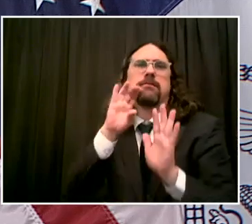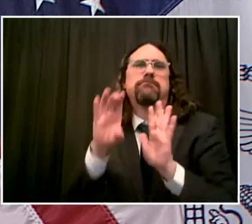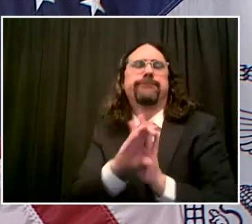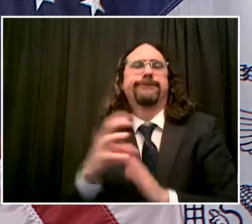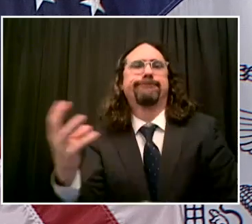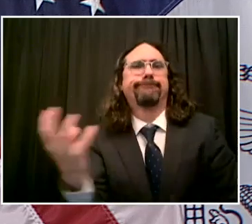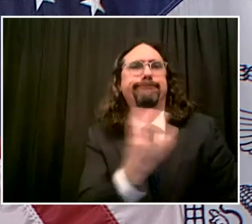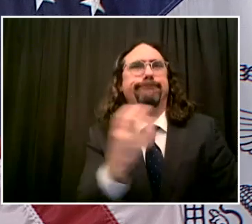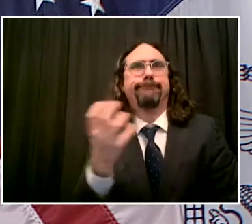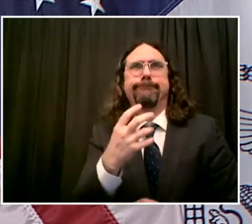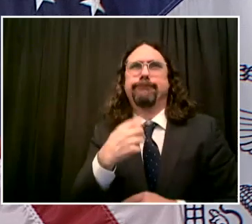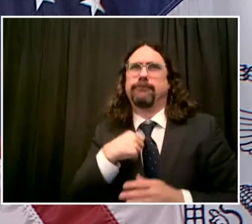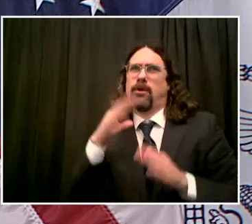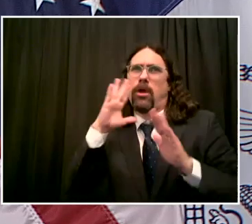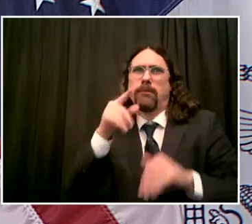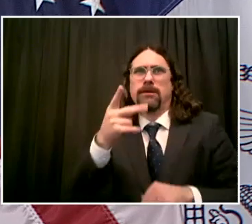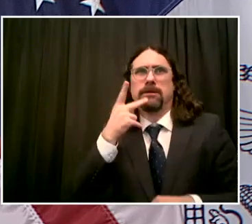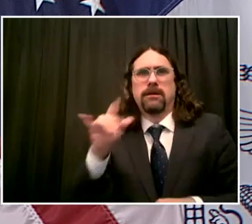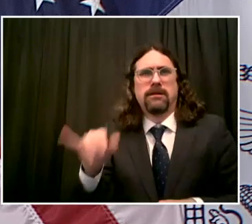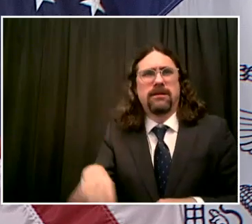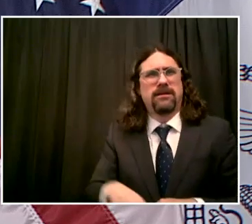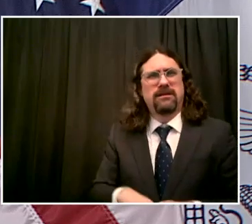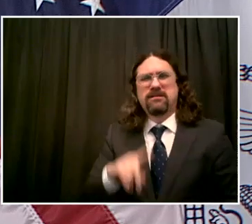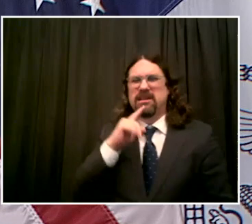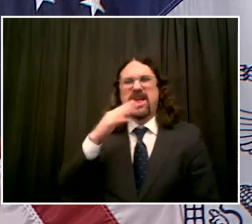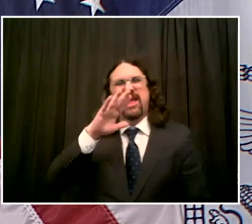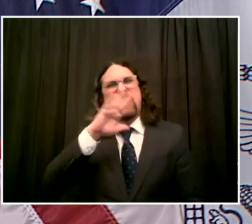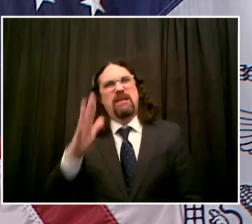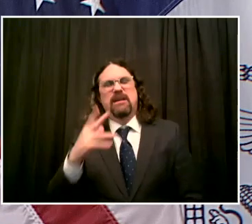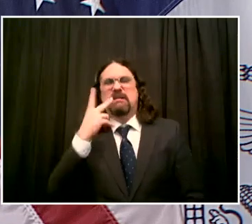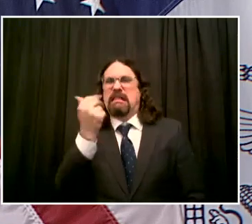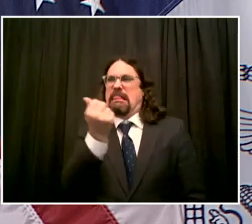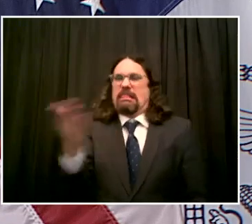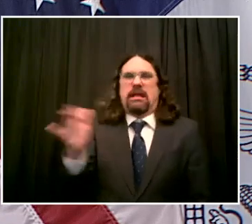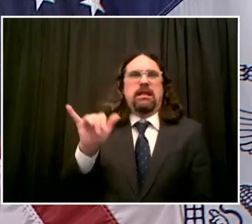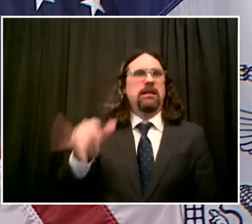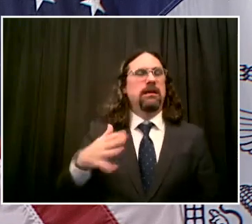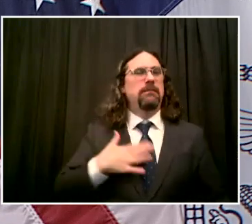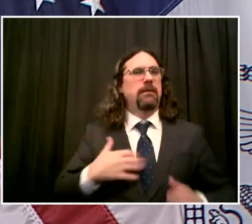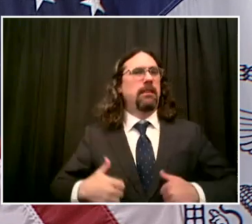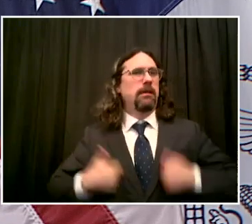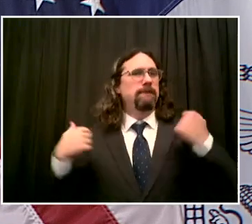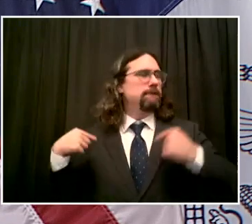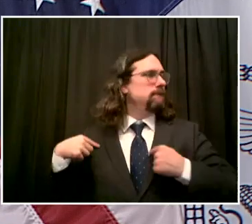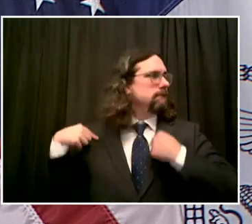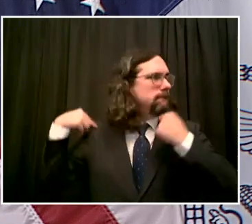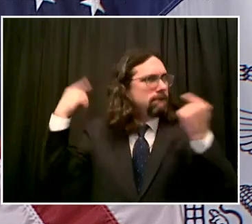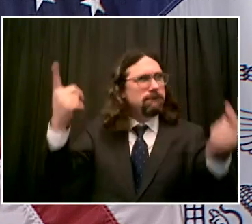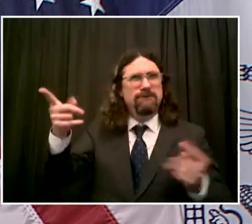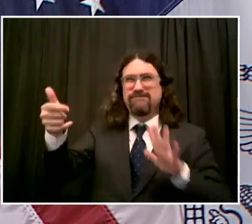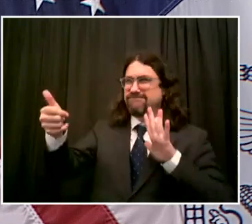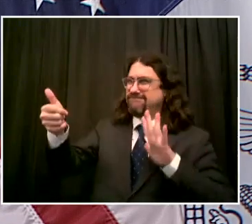SEE IN THE PAST AND IT WAS POWERFULT O HAVE A UNIFORM POLICE LEADER IN THE MIDDLE OF THE CROWD SAY, WE DO NOT ACCEPT